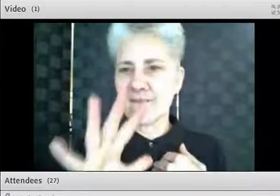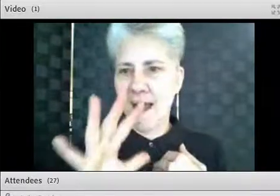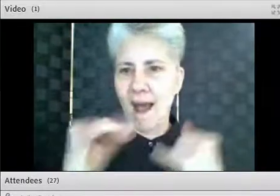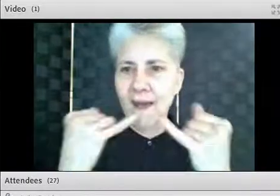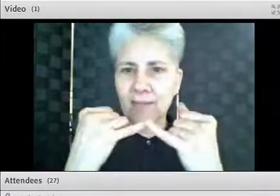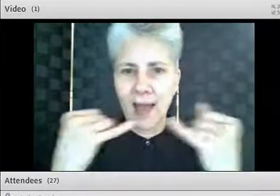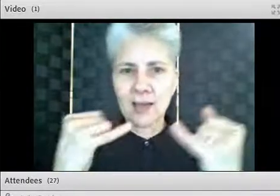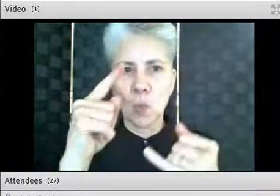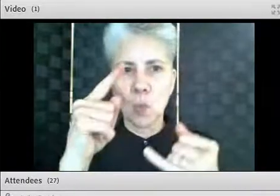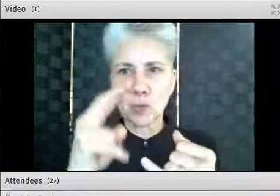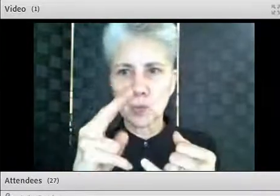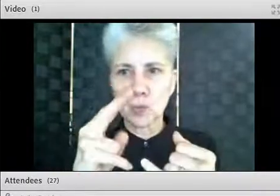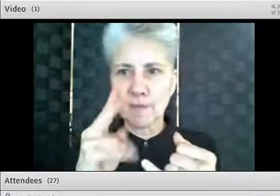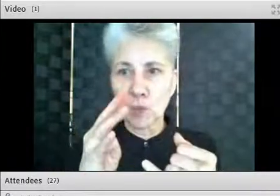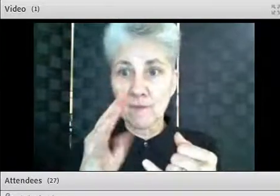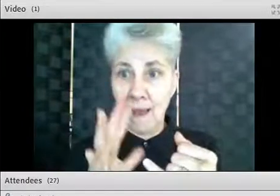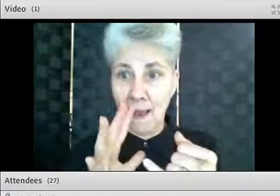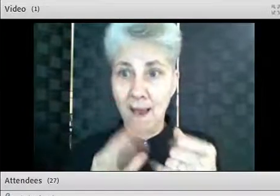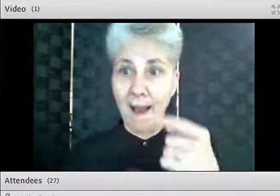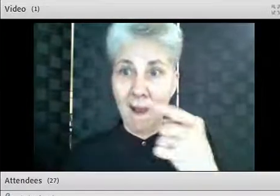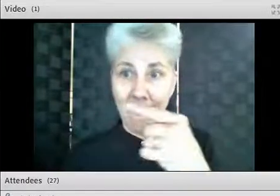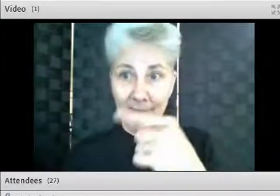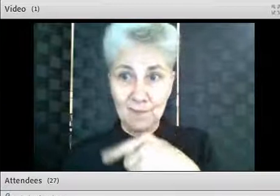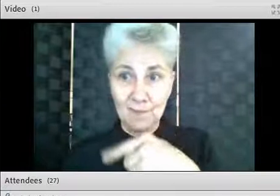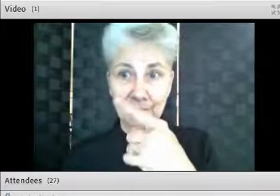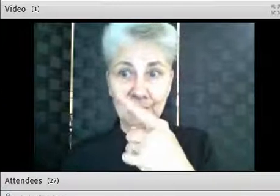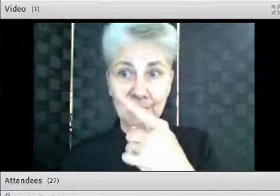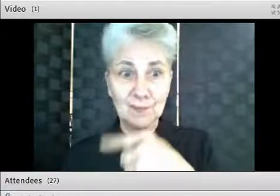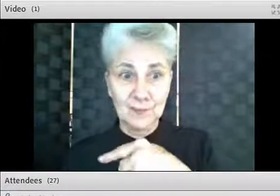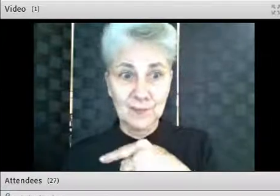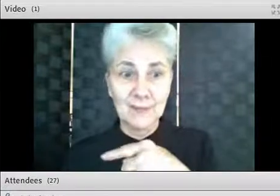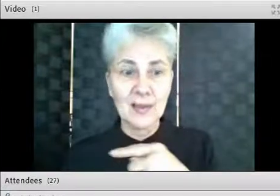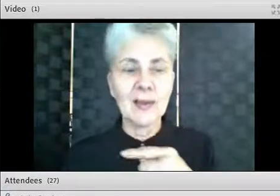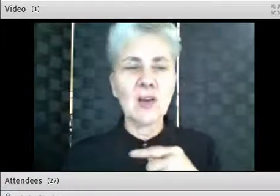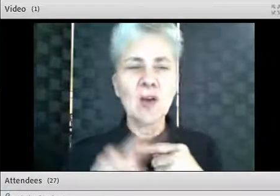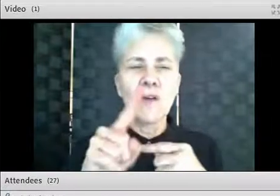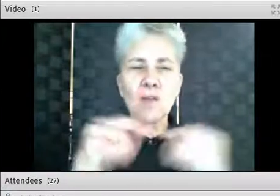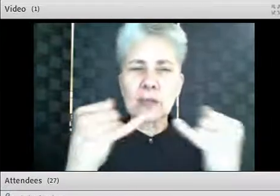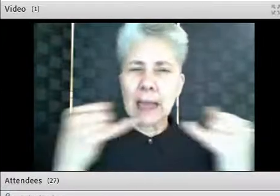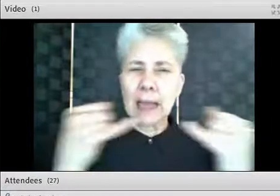four, five, and the first line